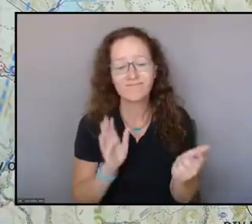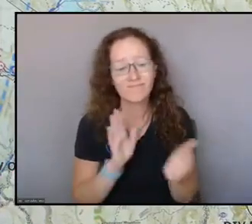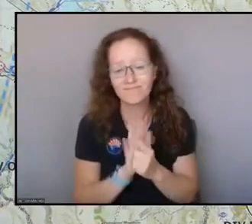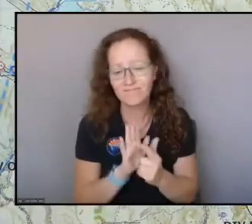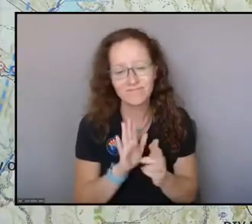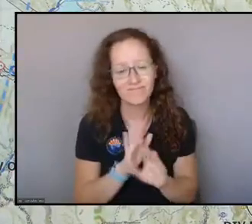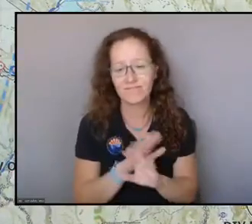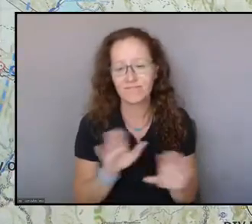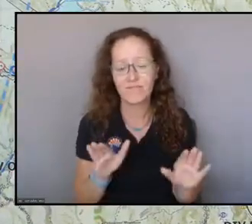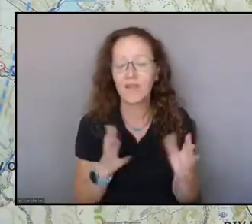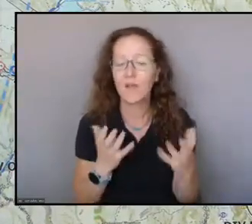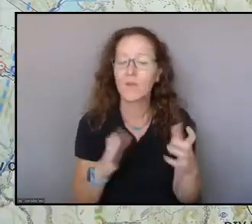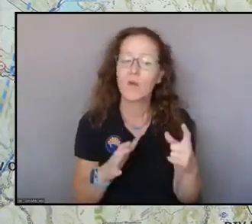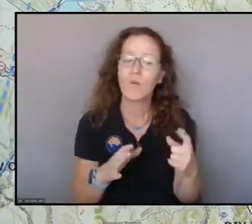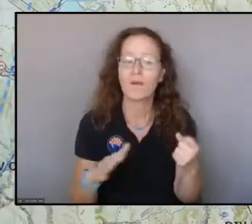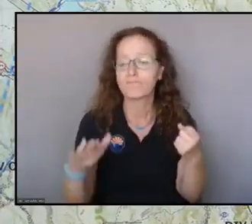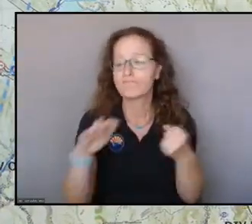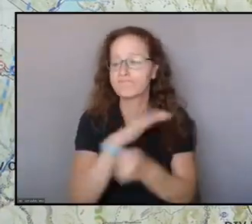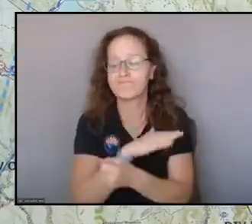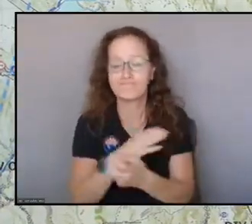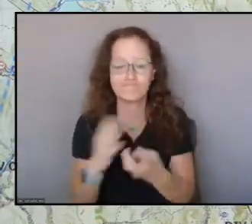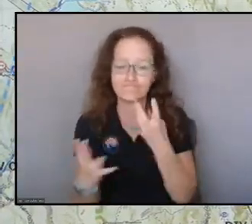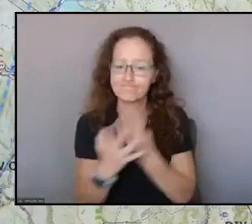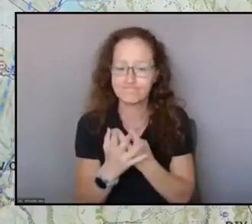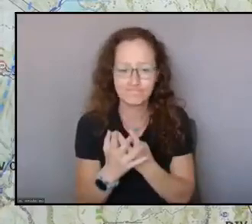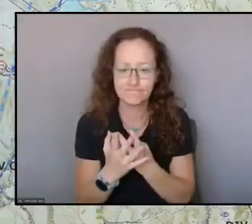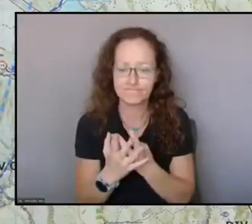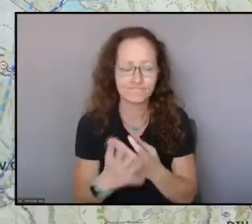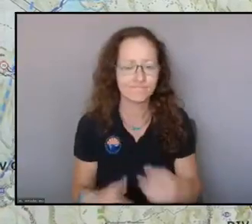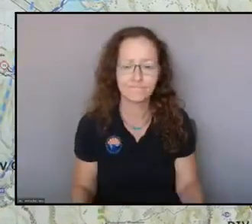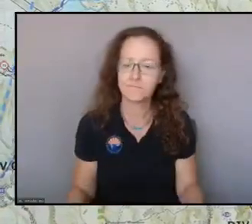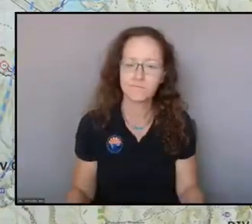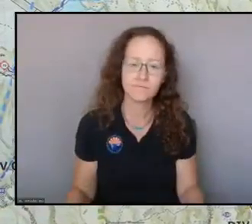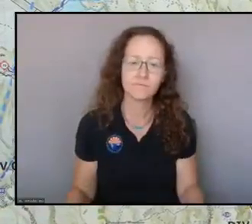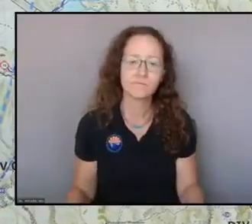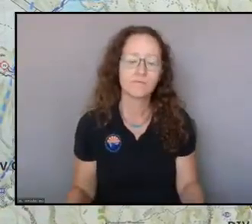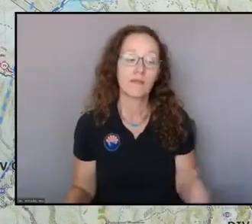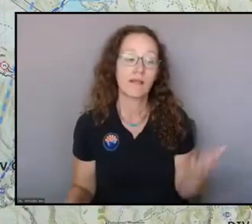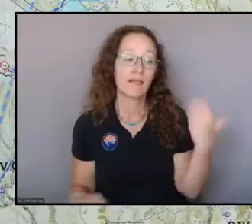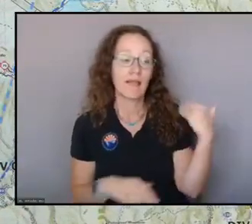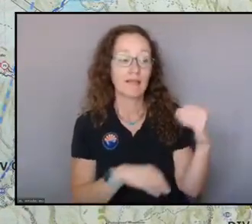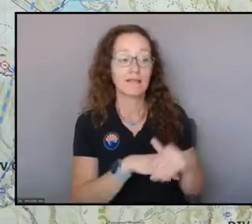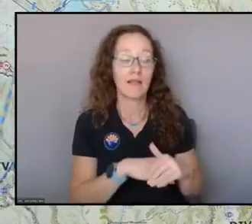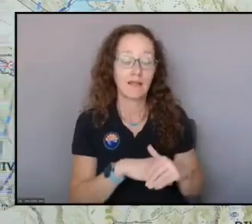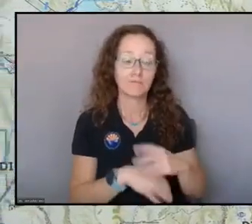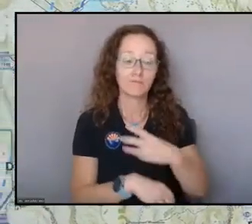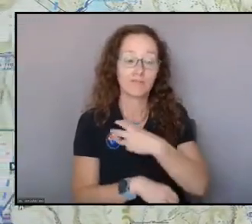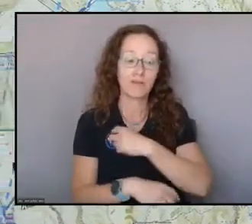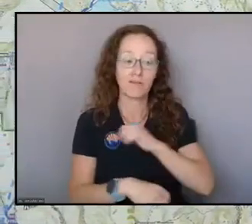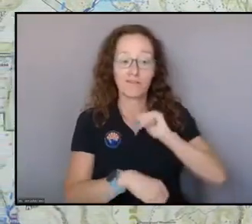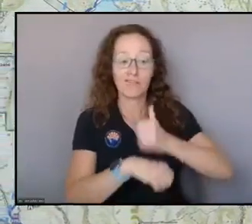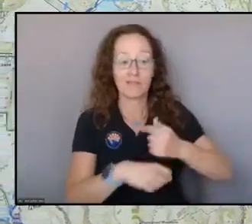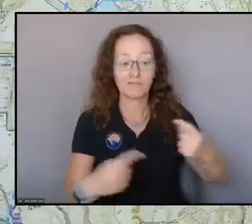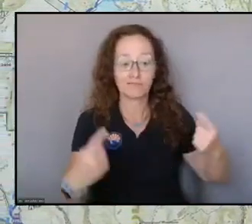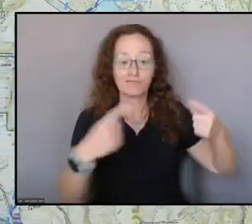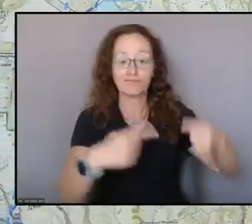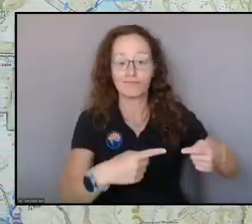BECAUSE WE DON'T WANT TO SEE YOU IN OUR TAOS COUNTY ADULT DETENTION CENTER.